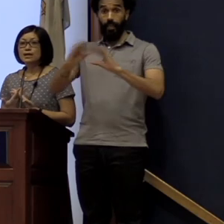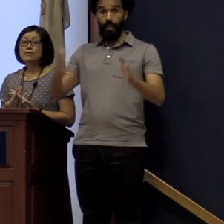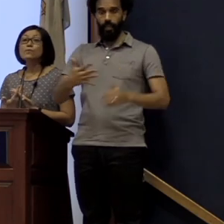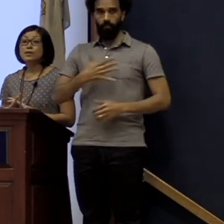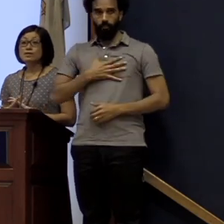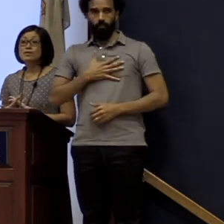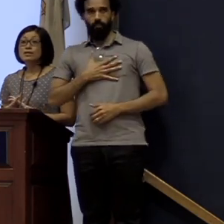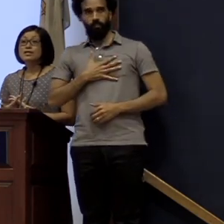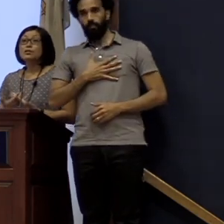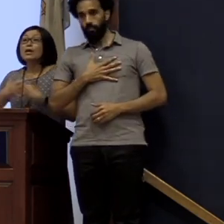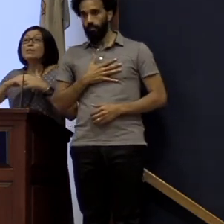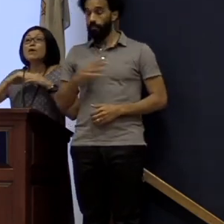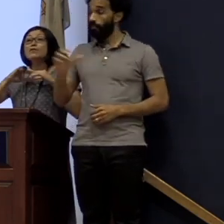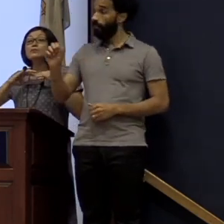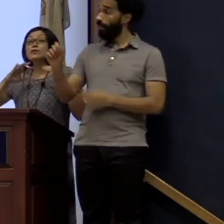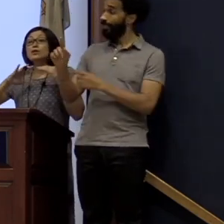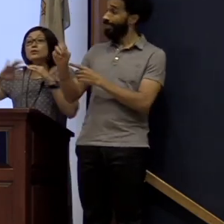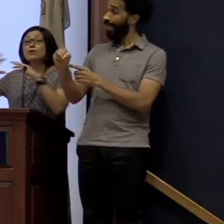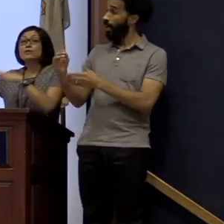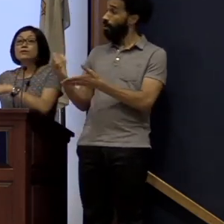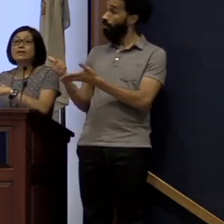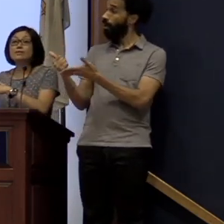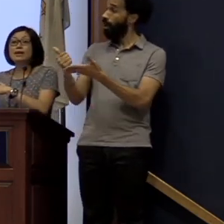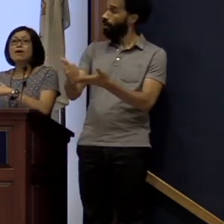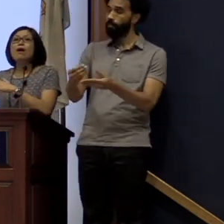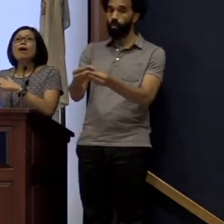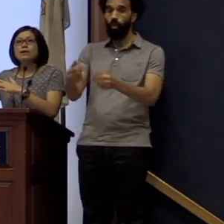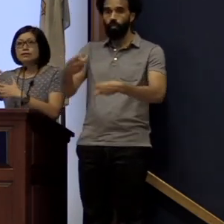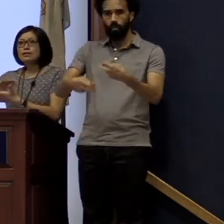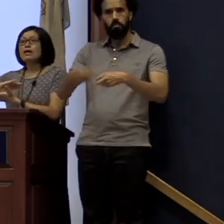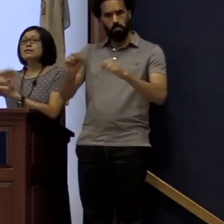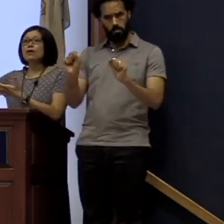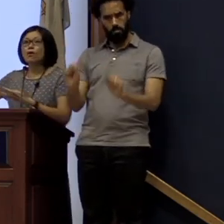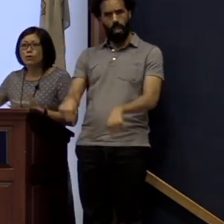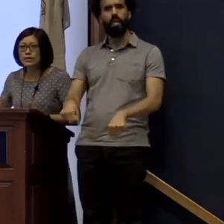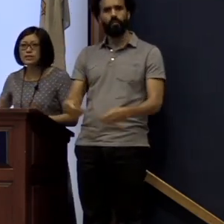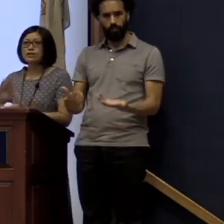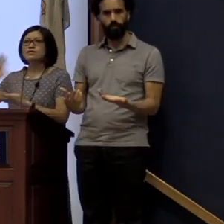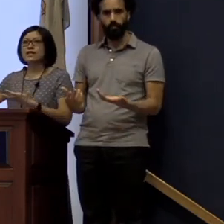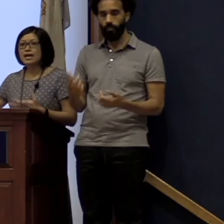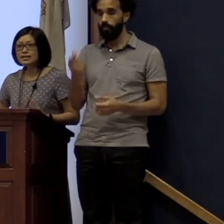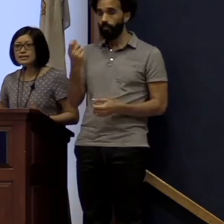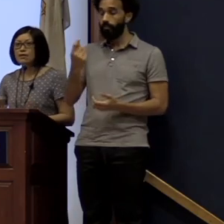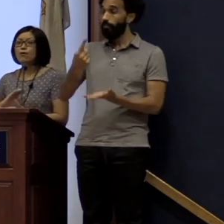with so well, of course, we're not talking with them about, you know, the whole nature of science and a whole